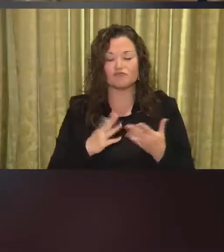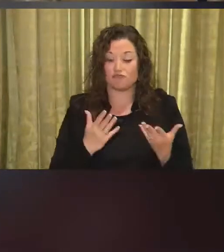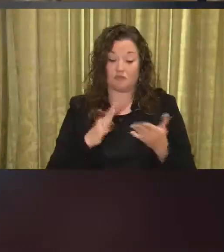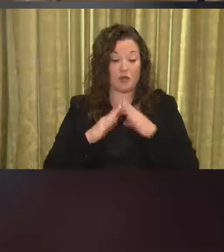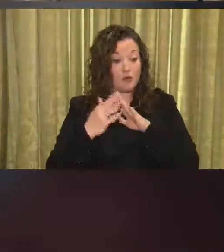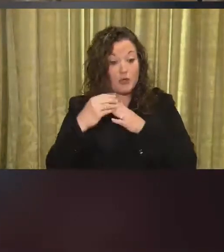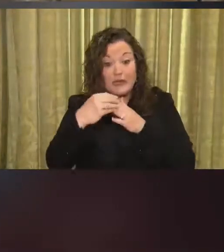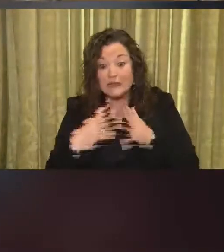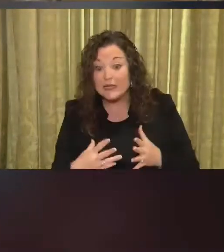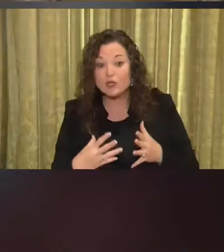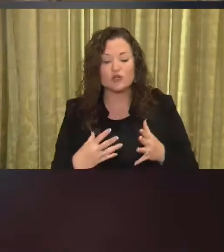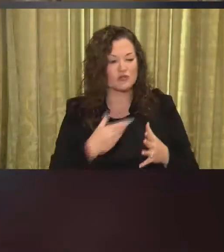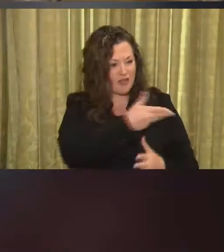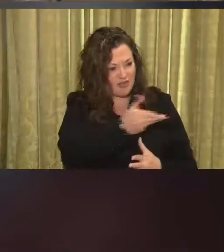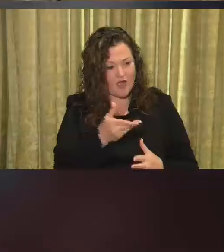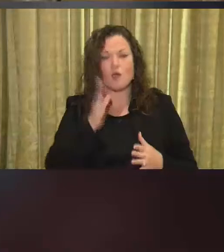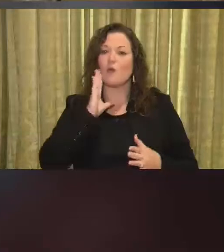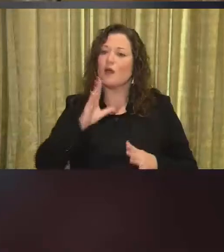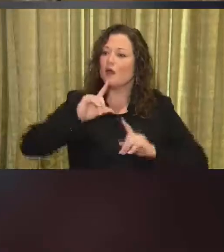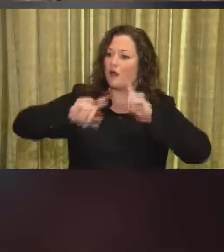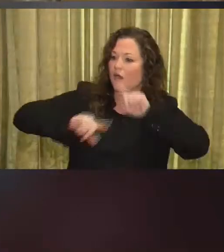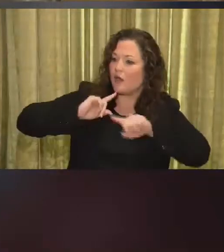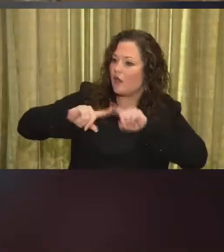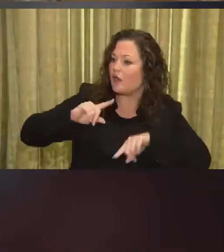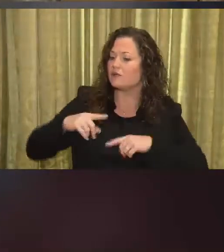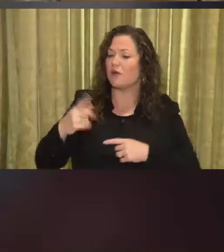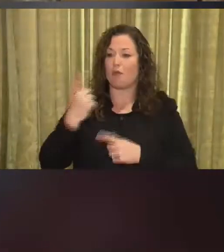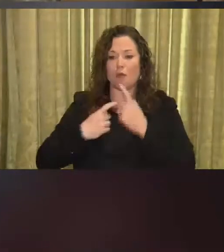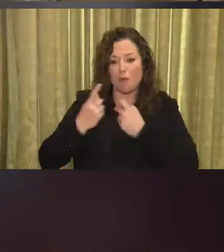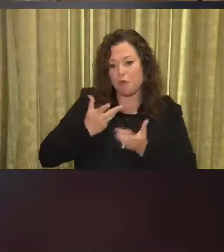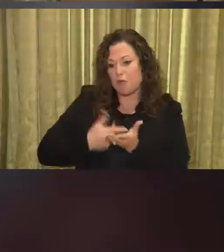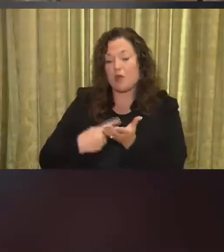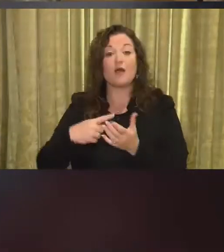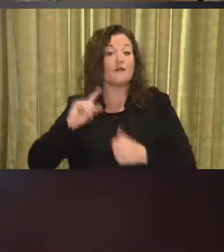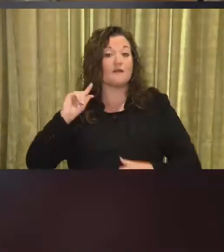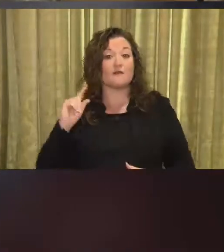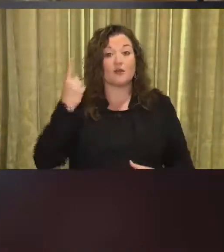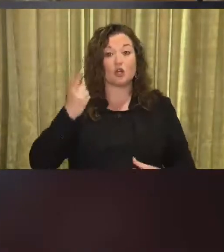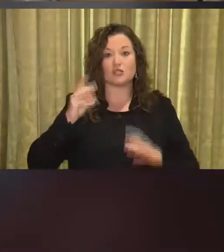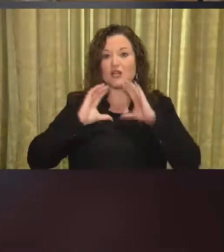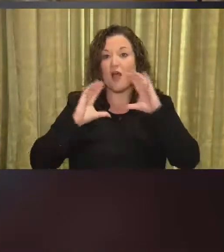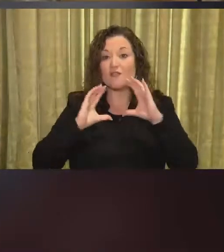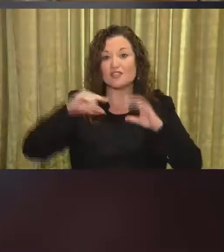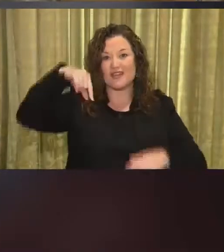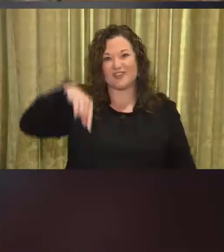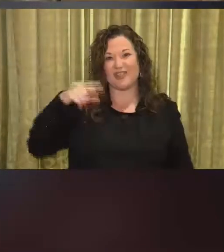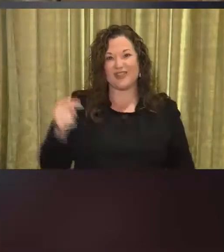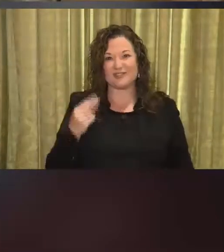to listen and answer questions, and the first conversation will be this Thursday at 6:00 PM,